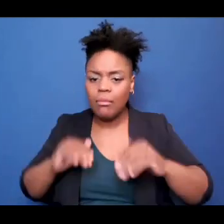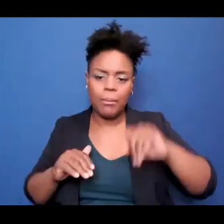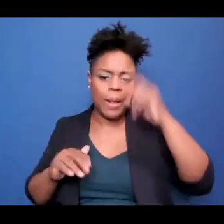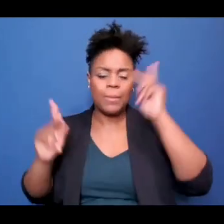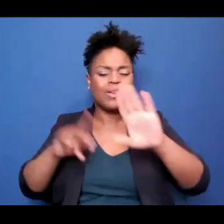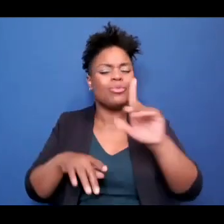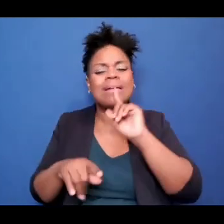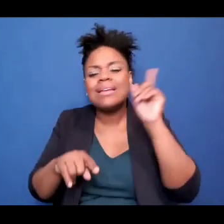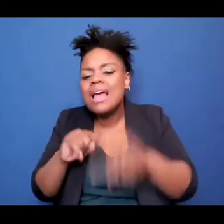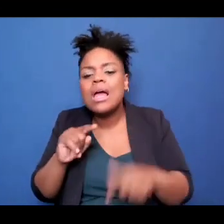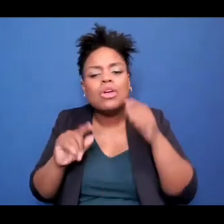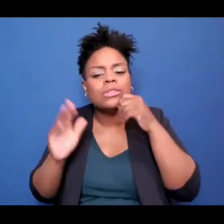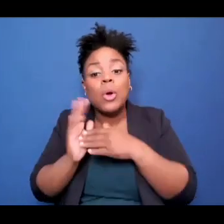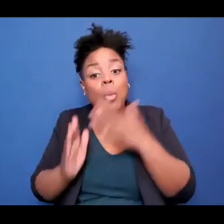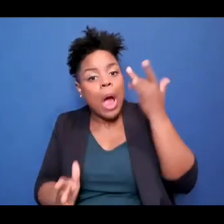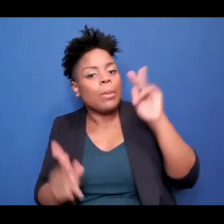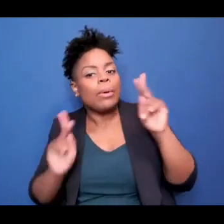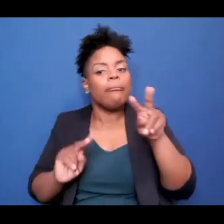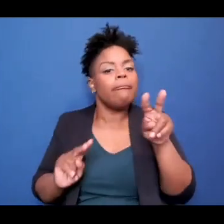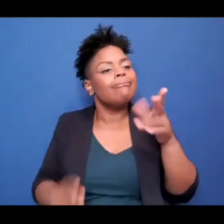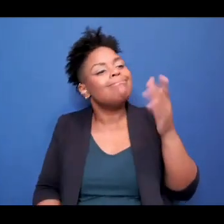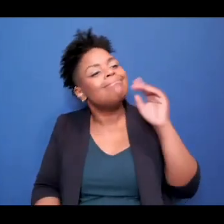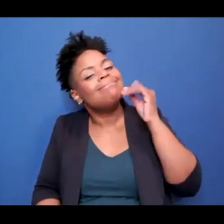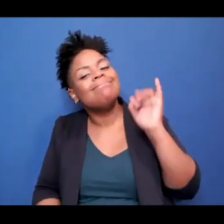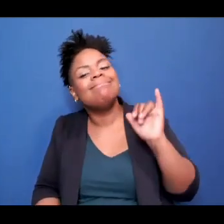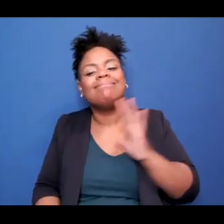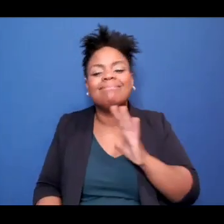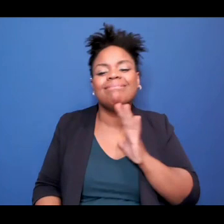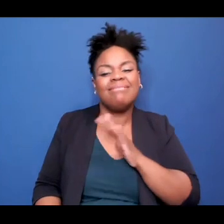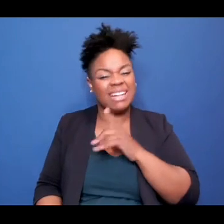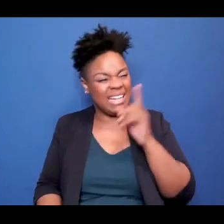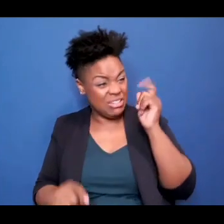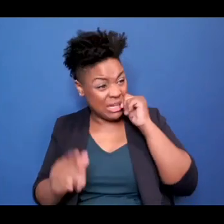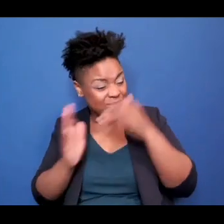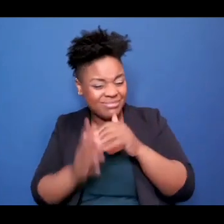COULDN'T POSSIBLY BE RACIST IF THEY ELICIT SMILES.